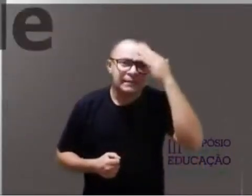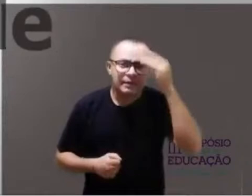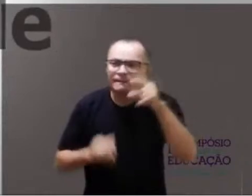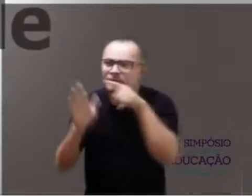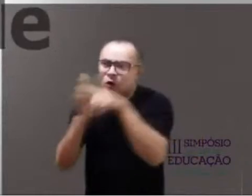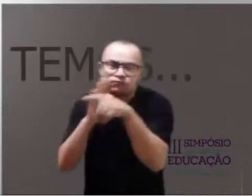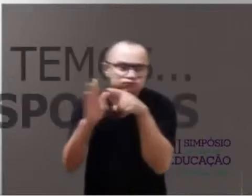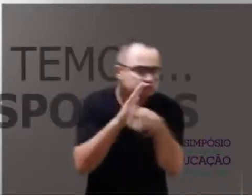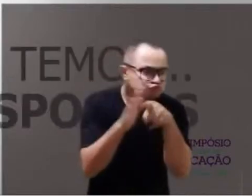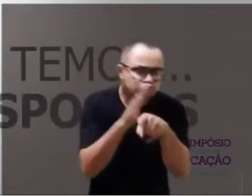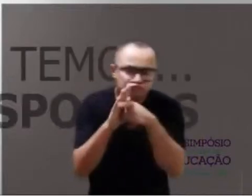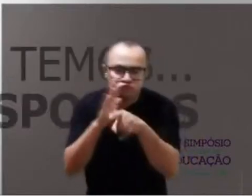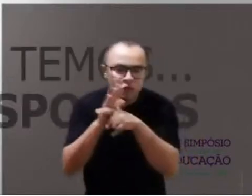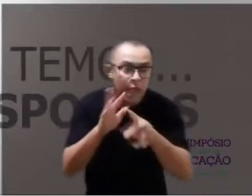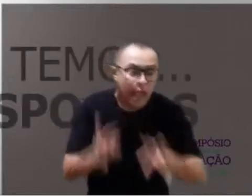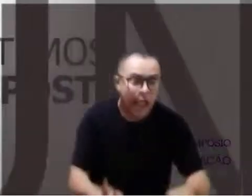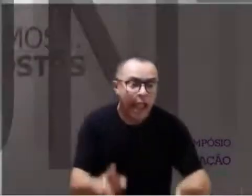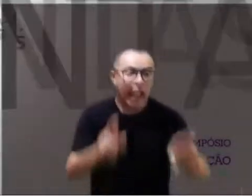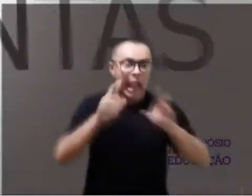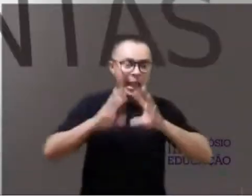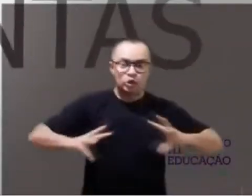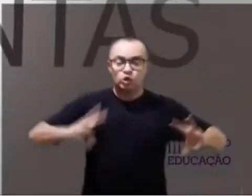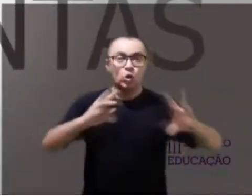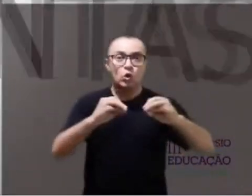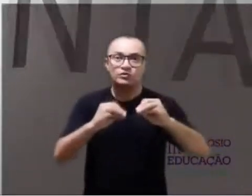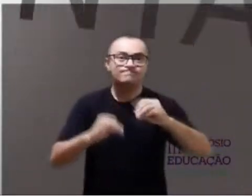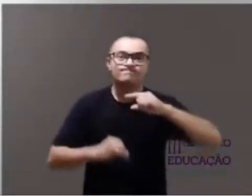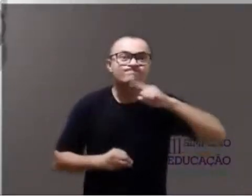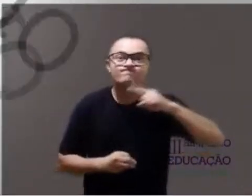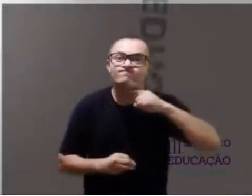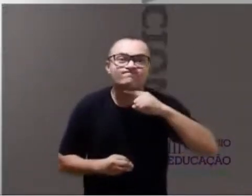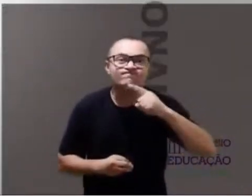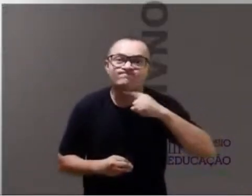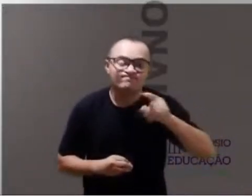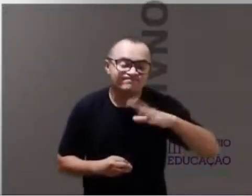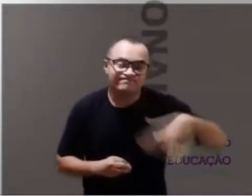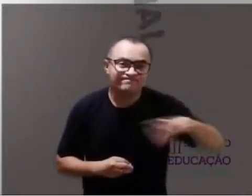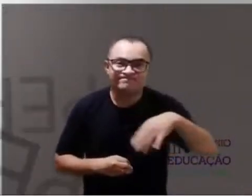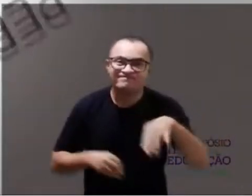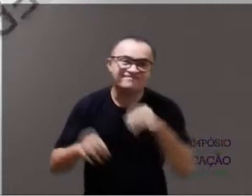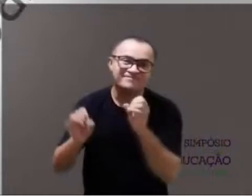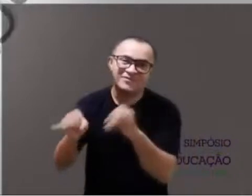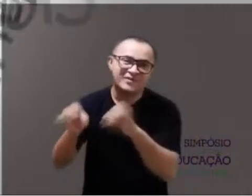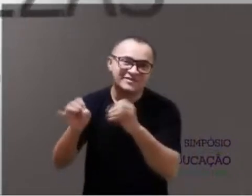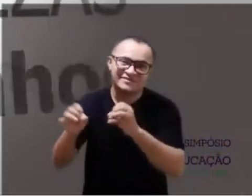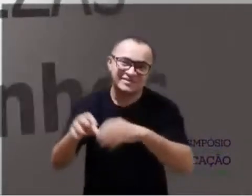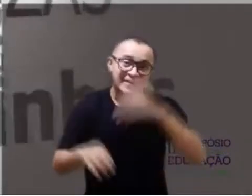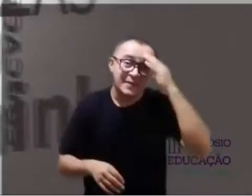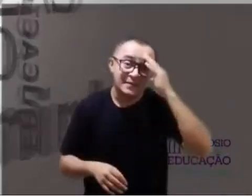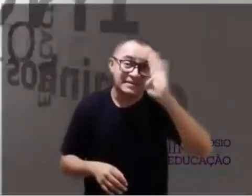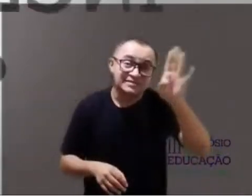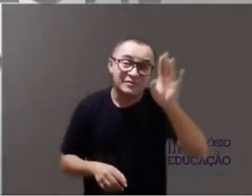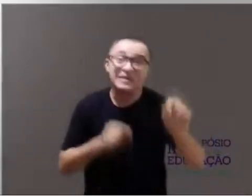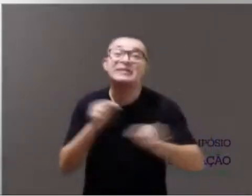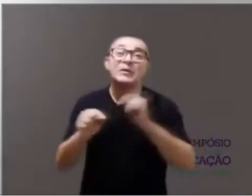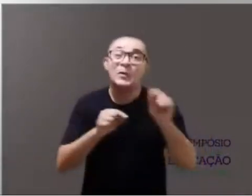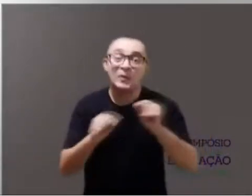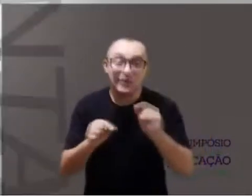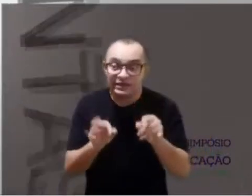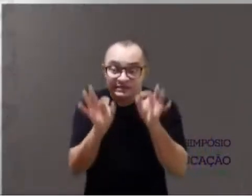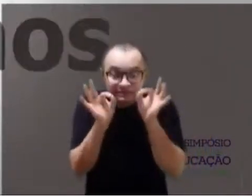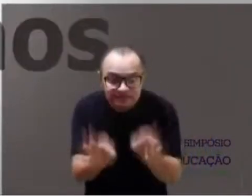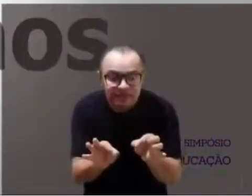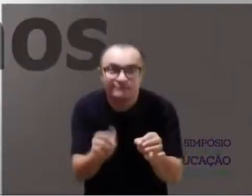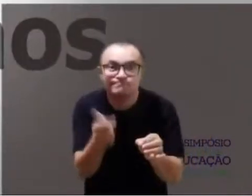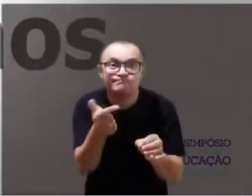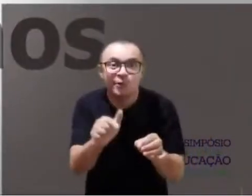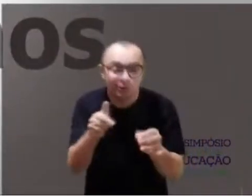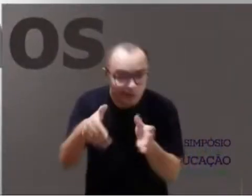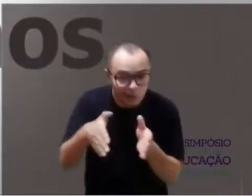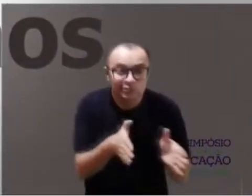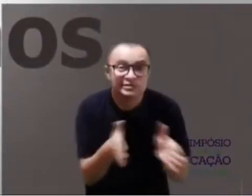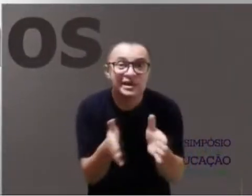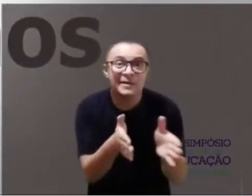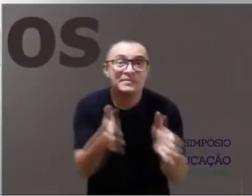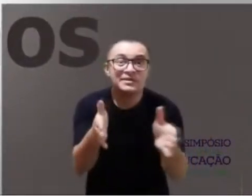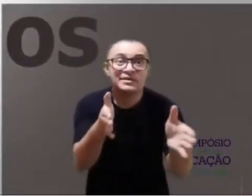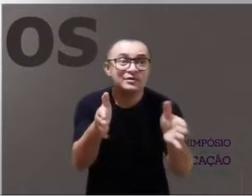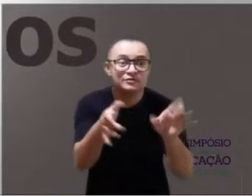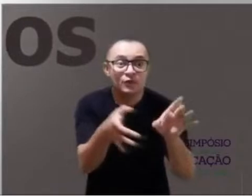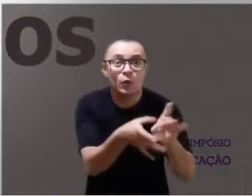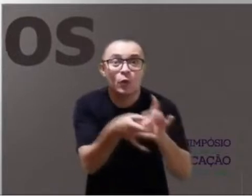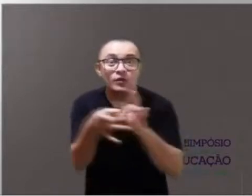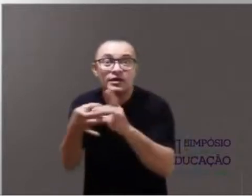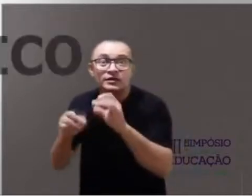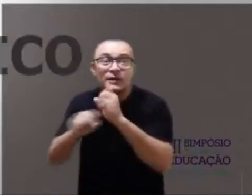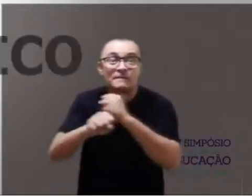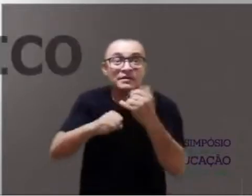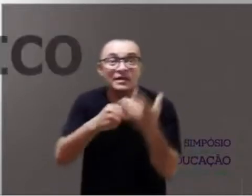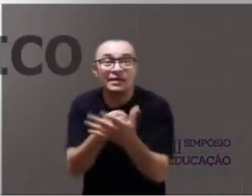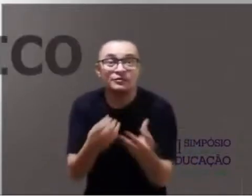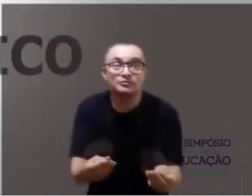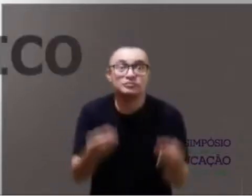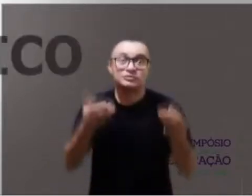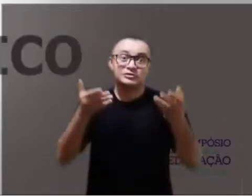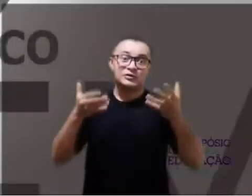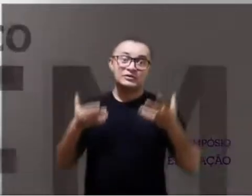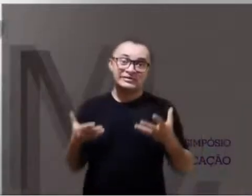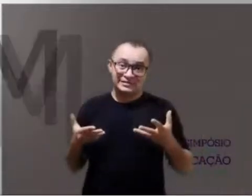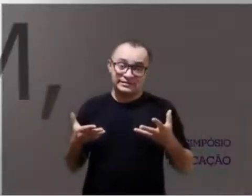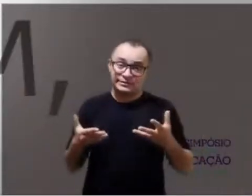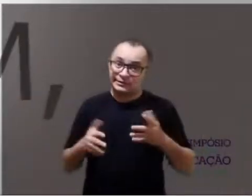We understand that we don't have answers to all the questions related to the educational system, even more so in face of the uncertainties and shaky ways that the pandemic times represented.